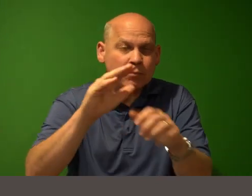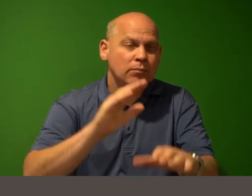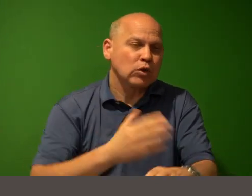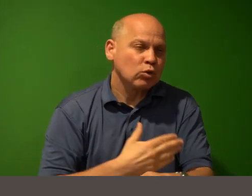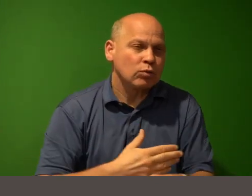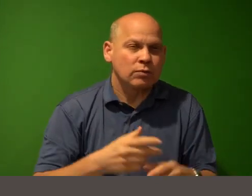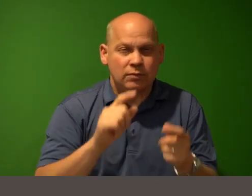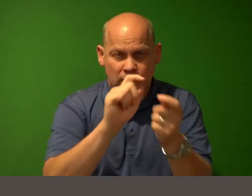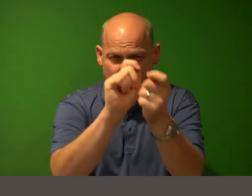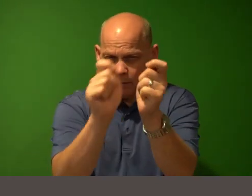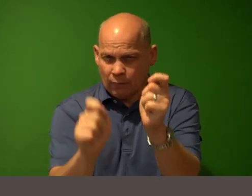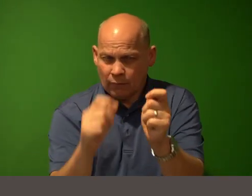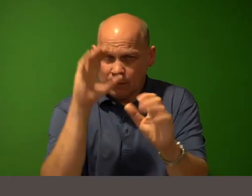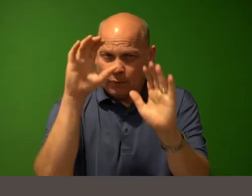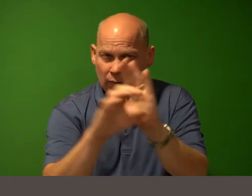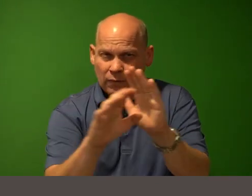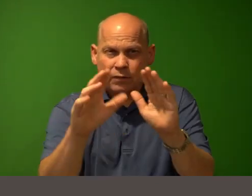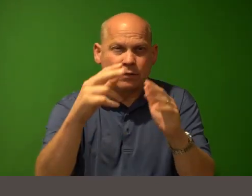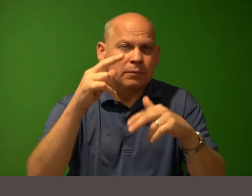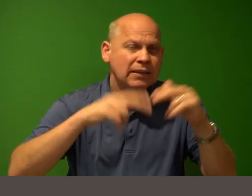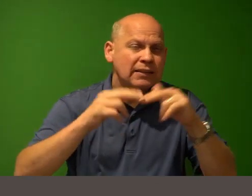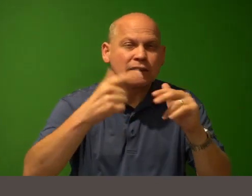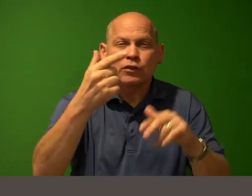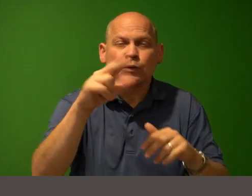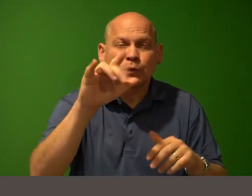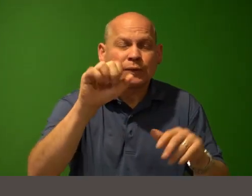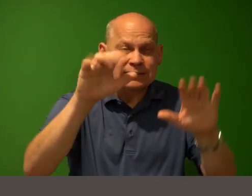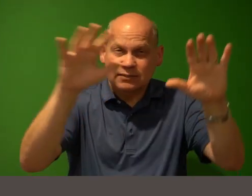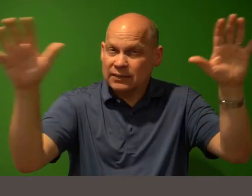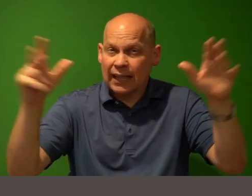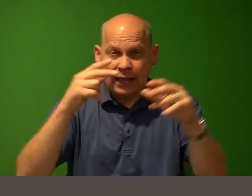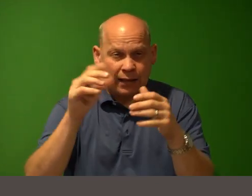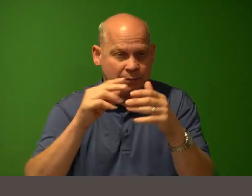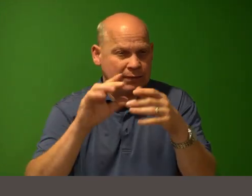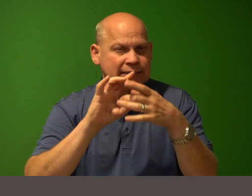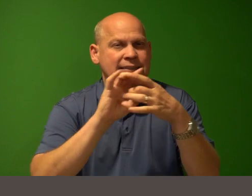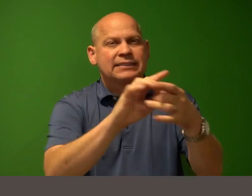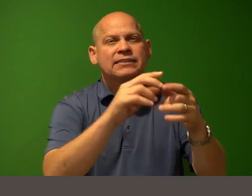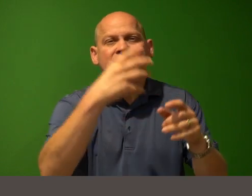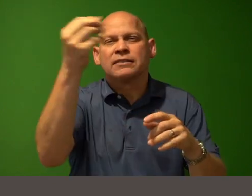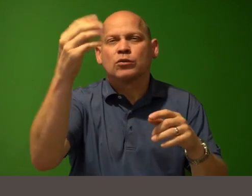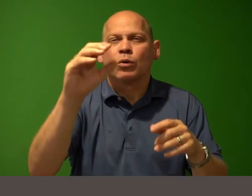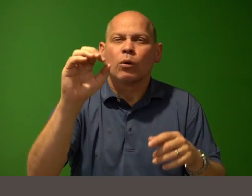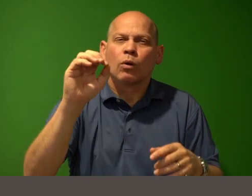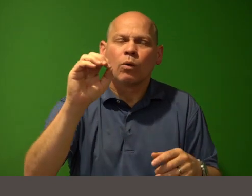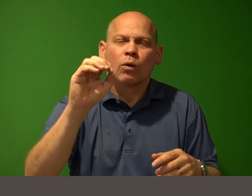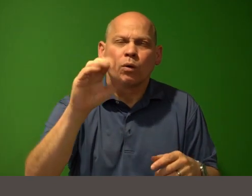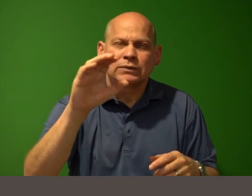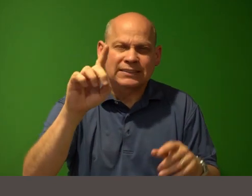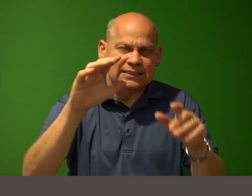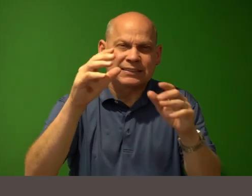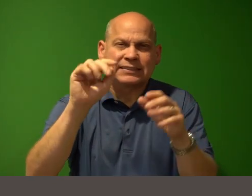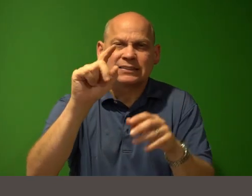images, building GUIs and connecting to external MIDI and OEC devices. So this is the true story